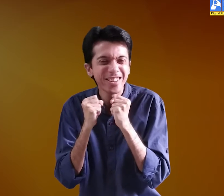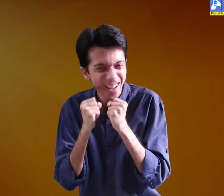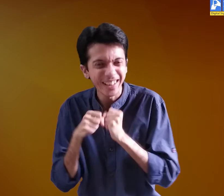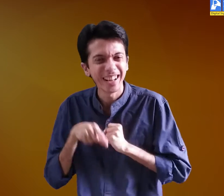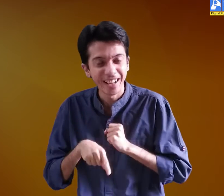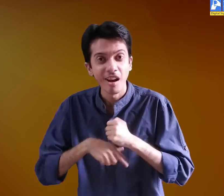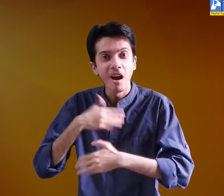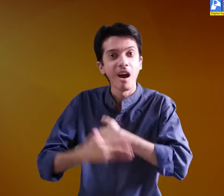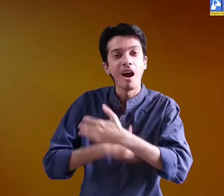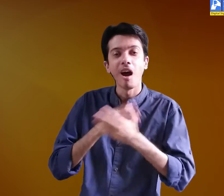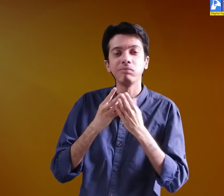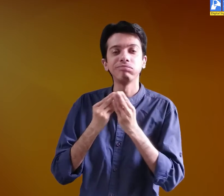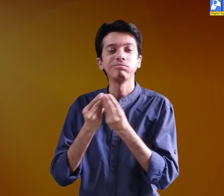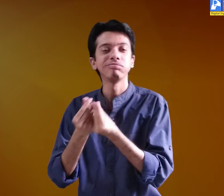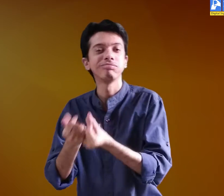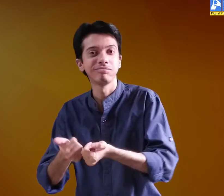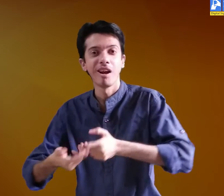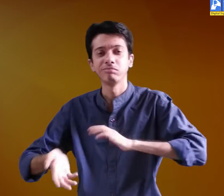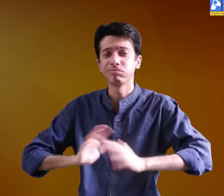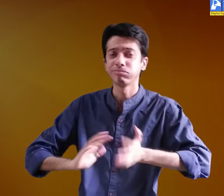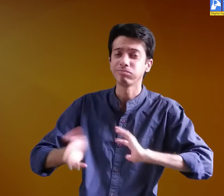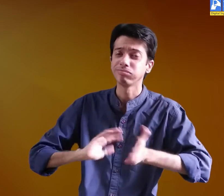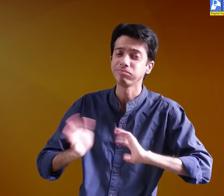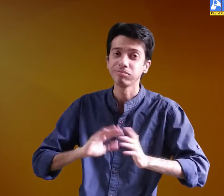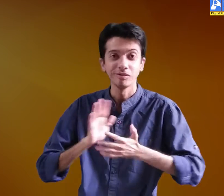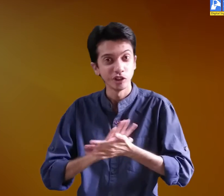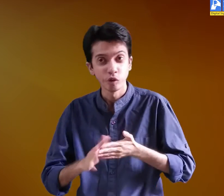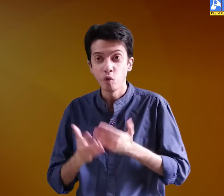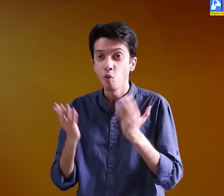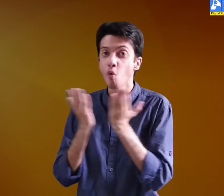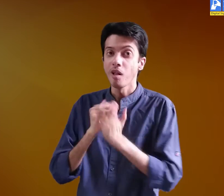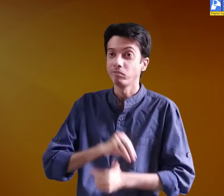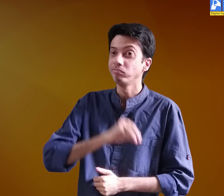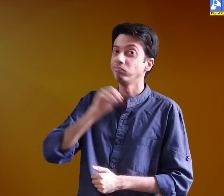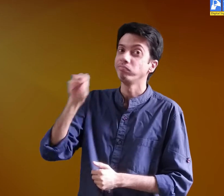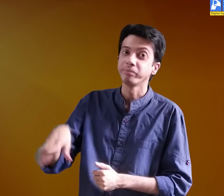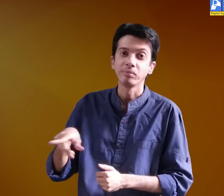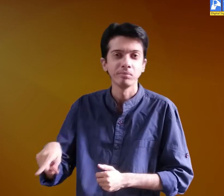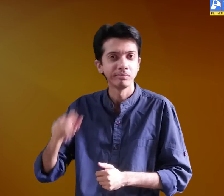gestures that correspond to common words when they fully acquire language they can sign perfectly